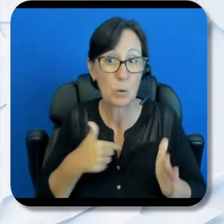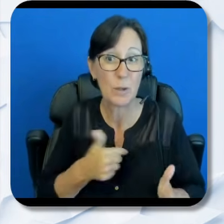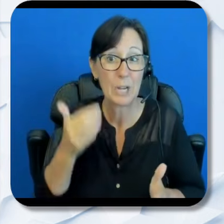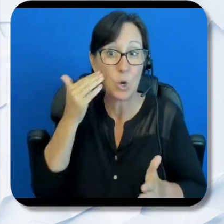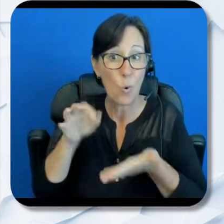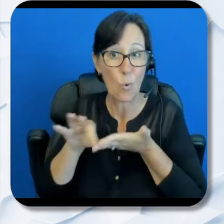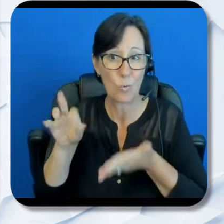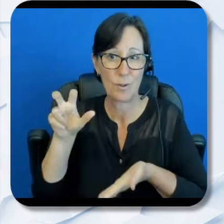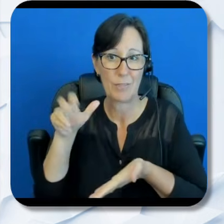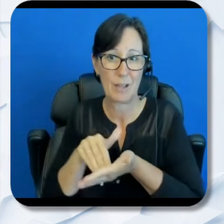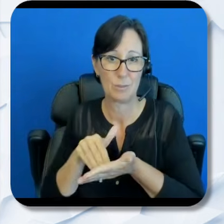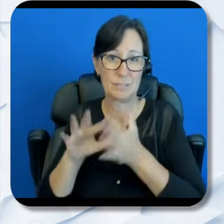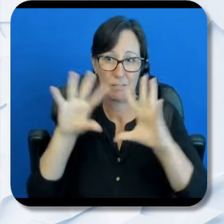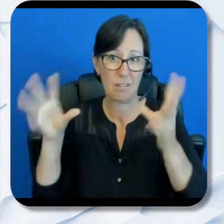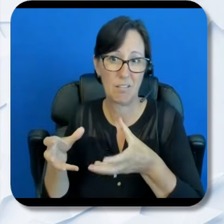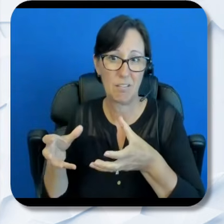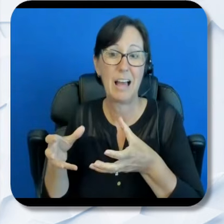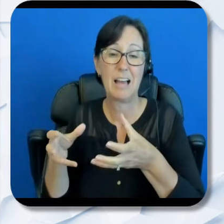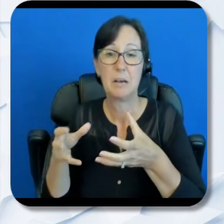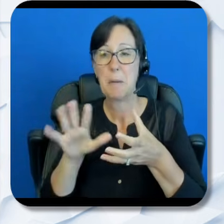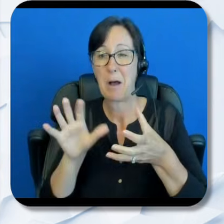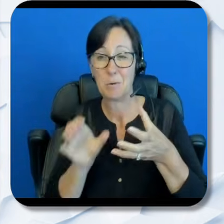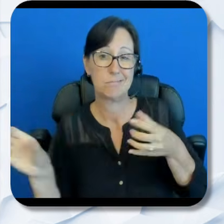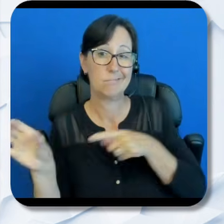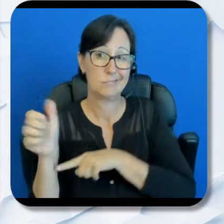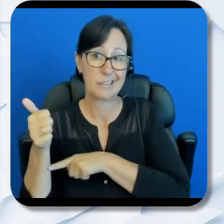And of that 300,000, at least 10,000 that we know